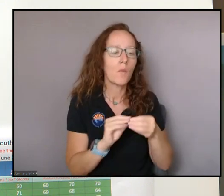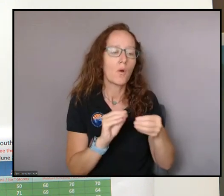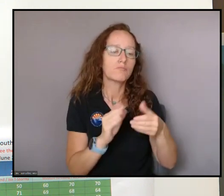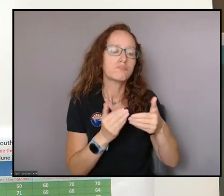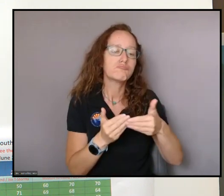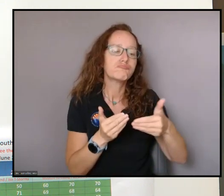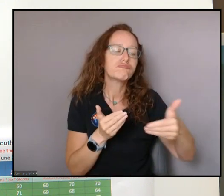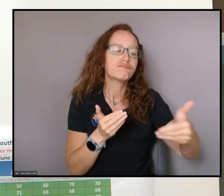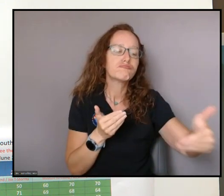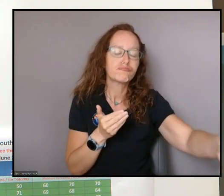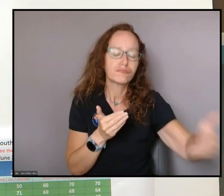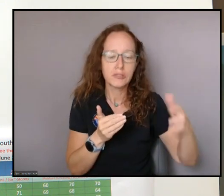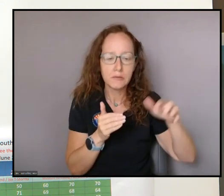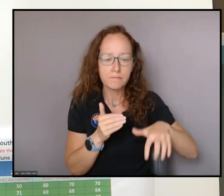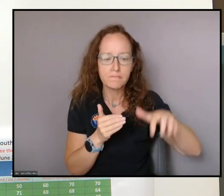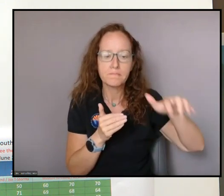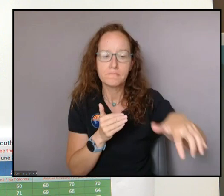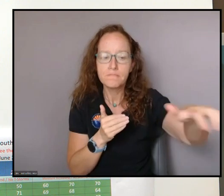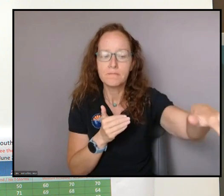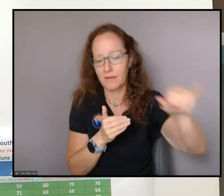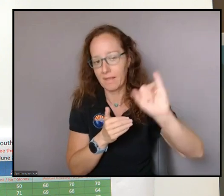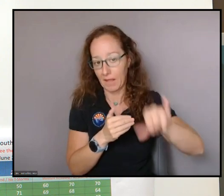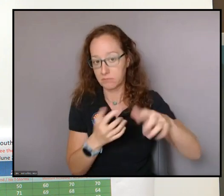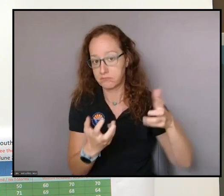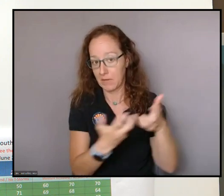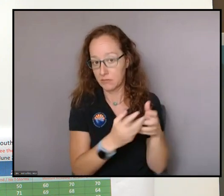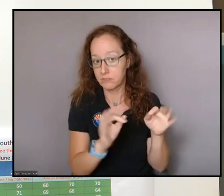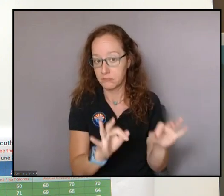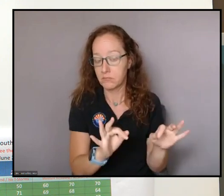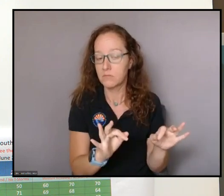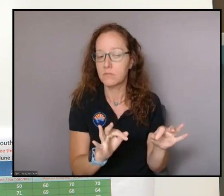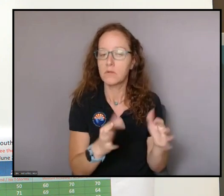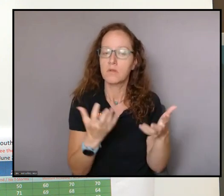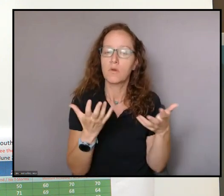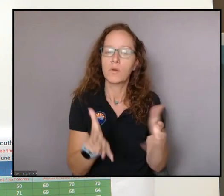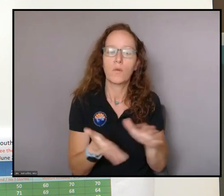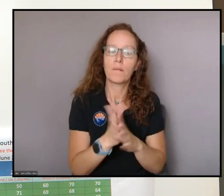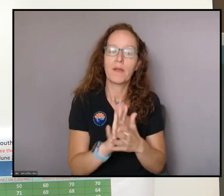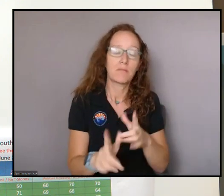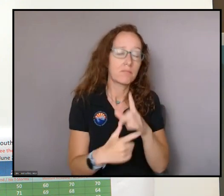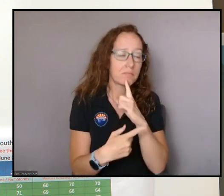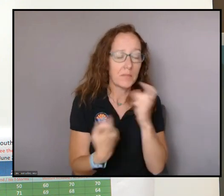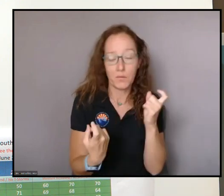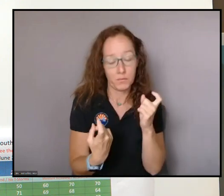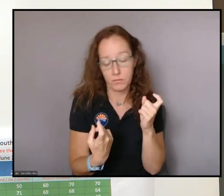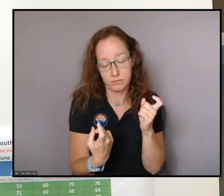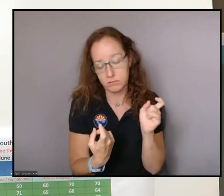not any kind of significant drying. And that's what we're looking for. So, hopefully, you know, we'll get that rain. Keep